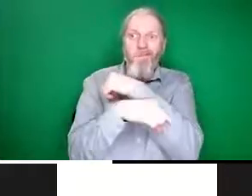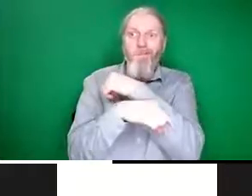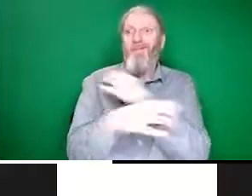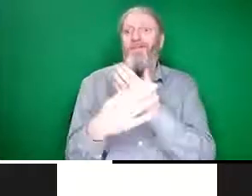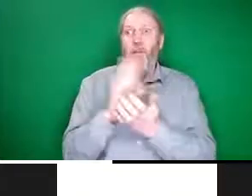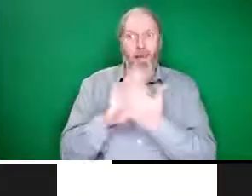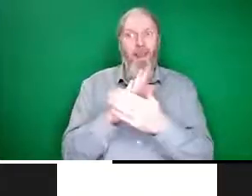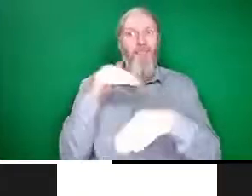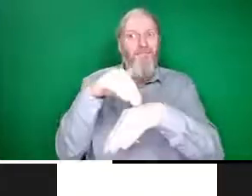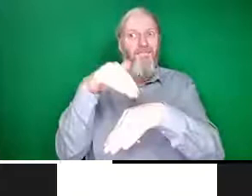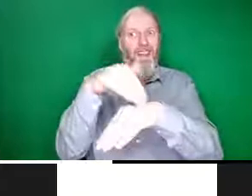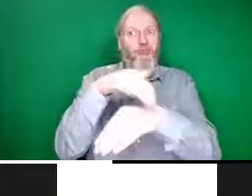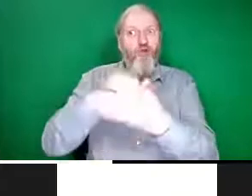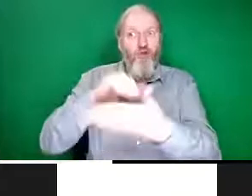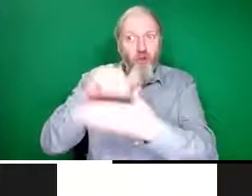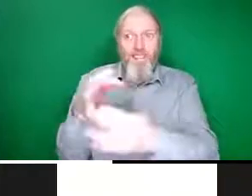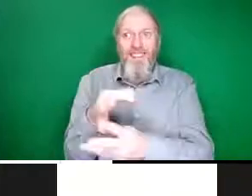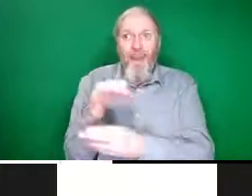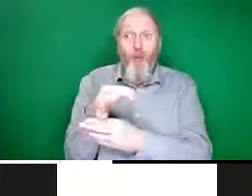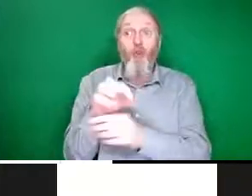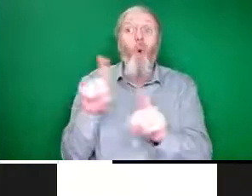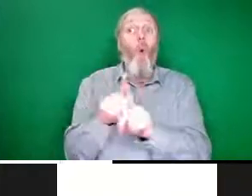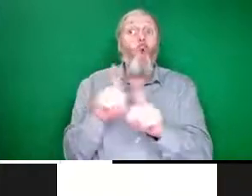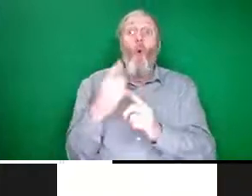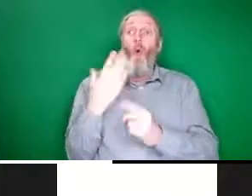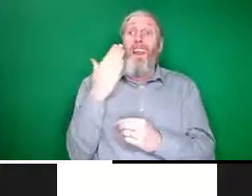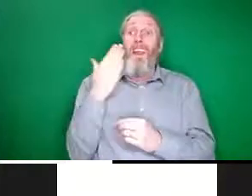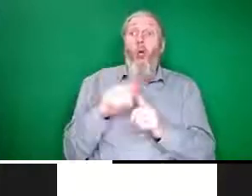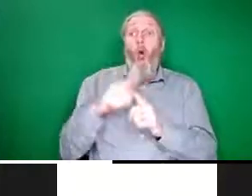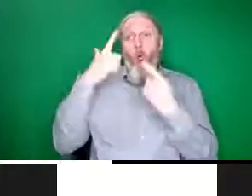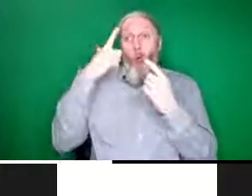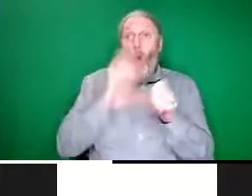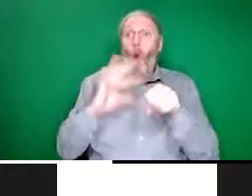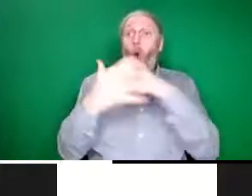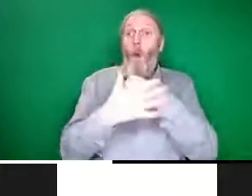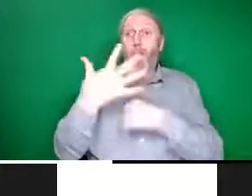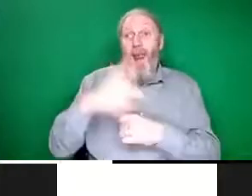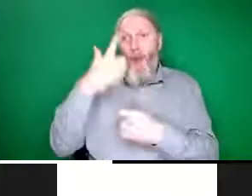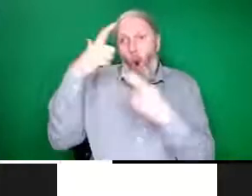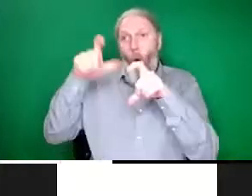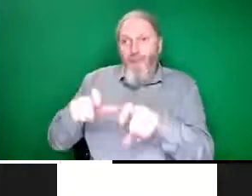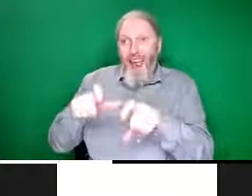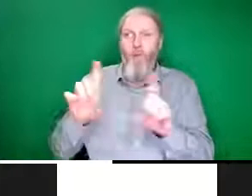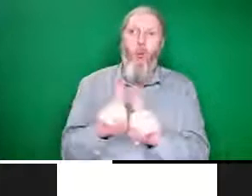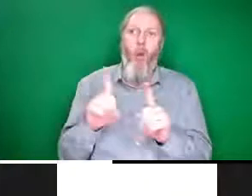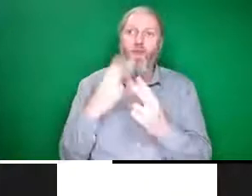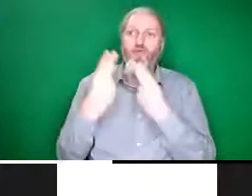What those trends are things like the experience economy which is how it gets referred to. The idea that people are really looking for a good time rather